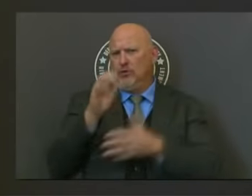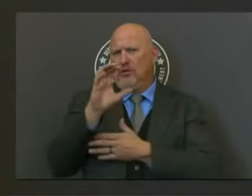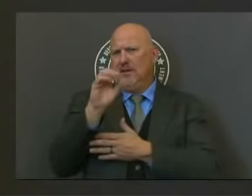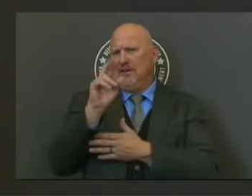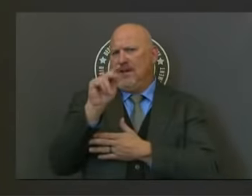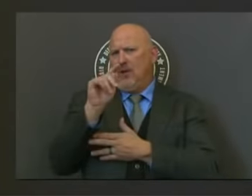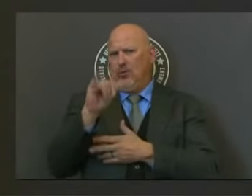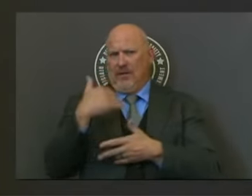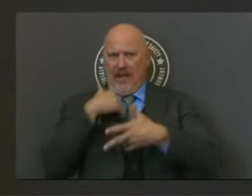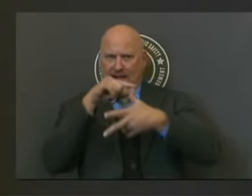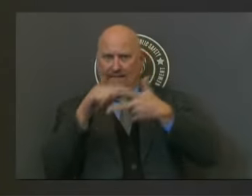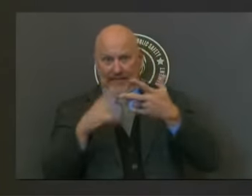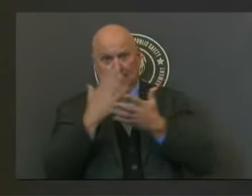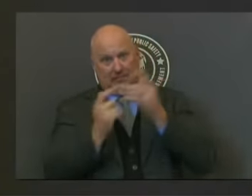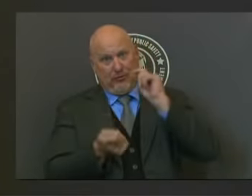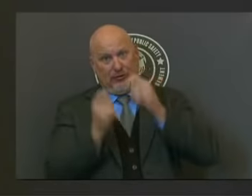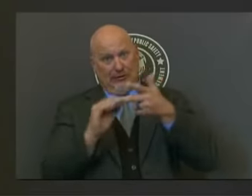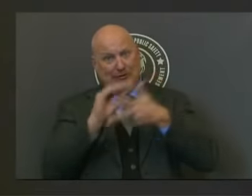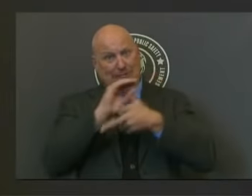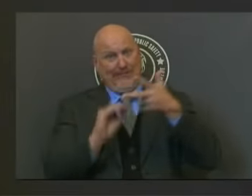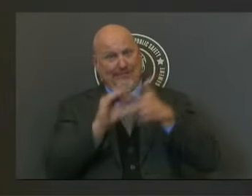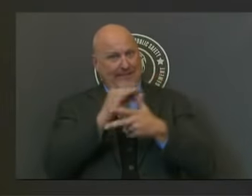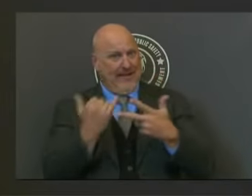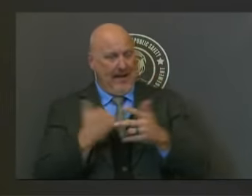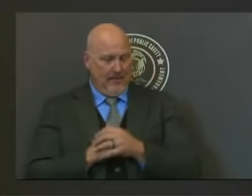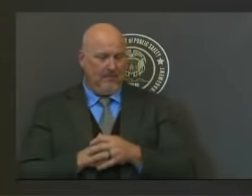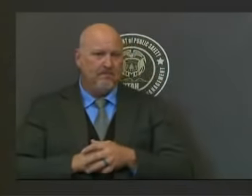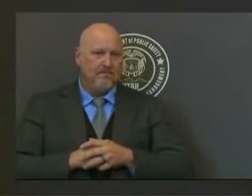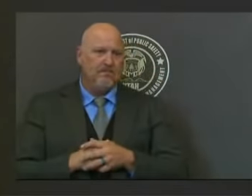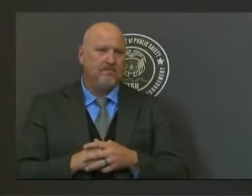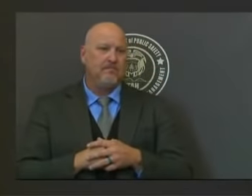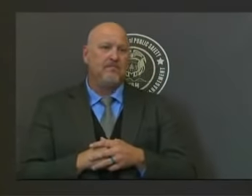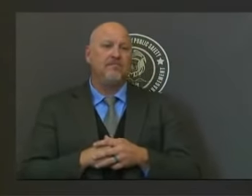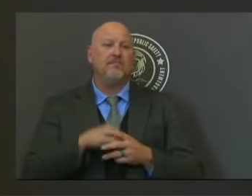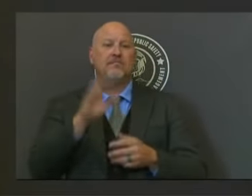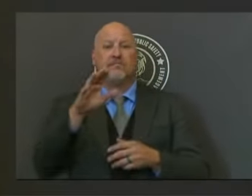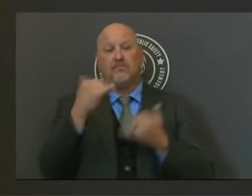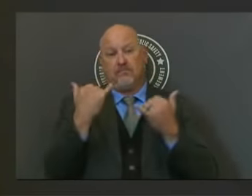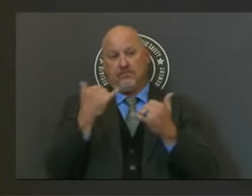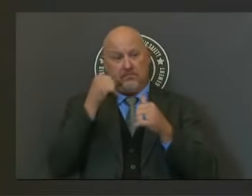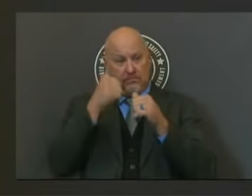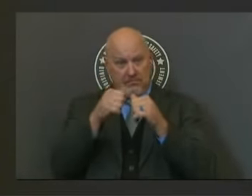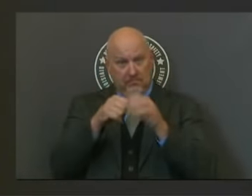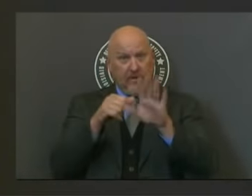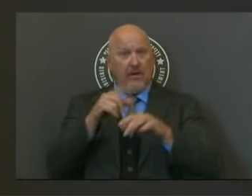and public participation as was